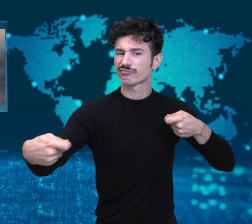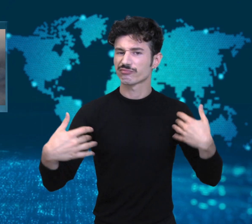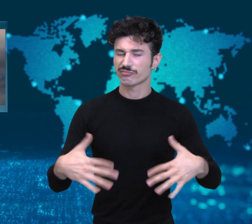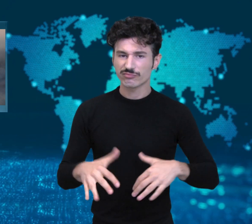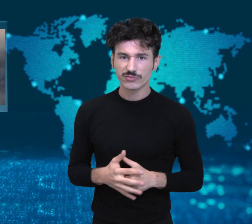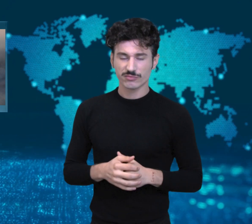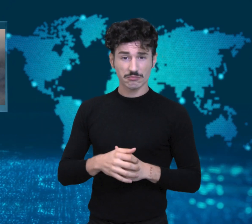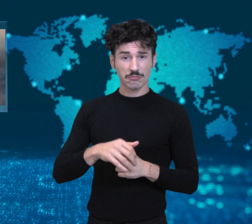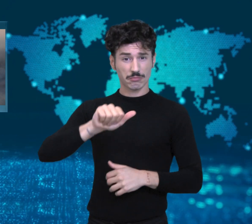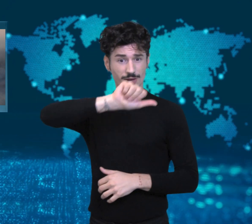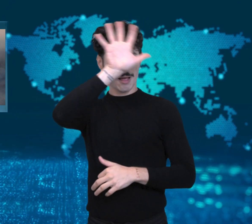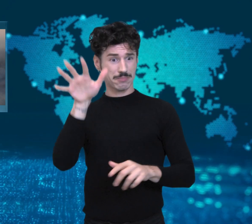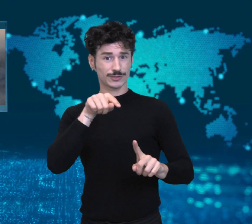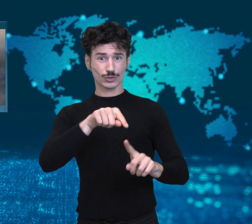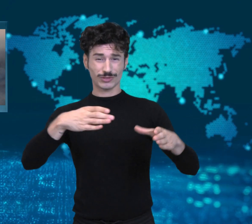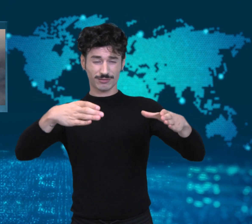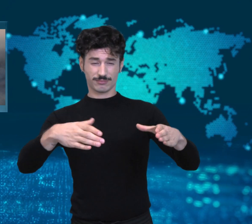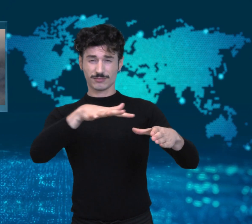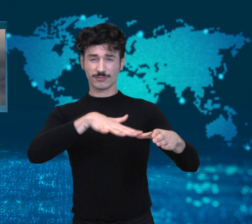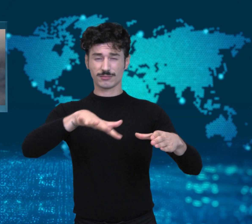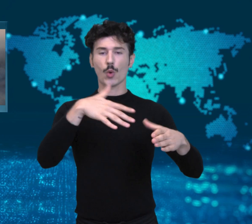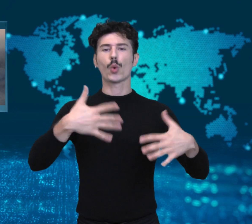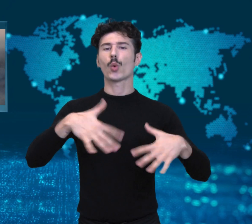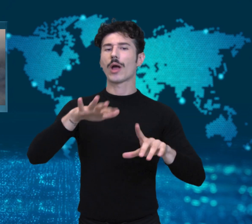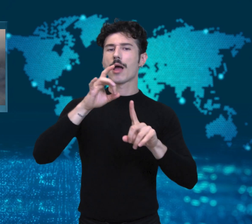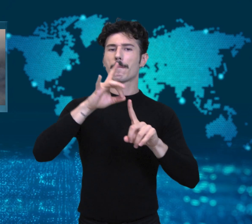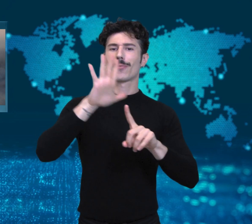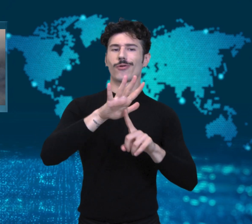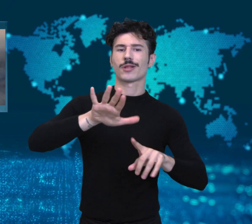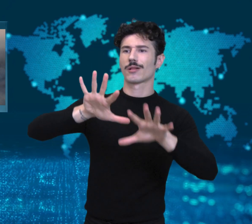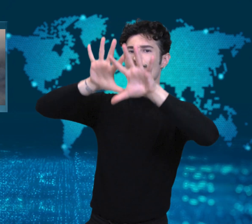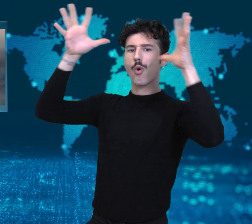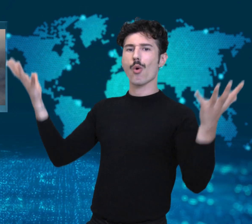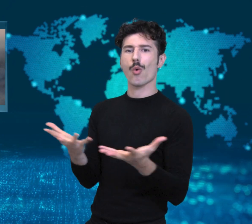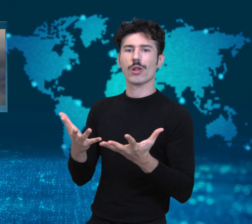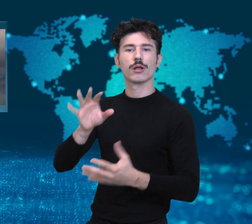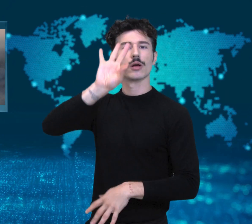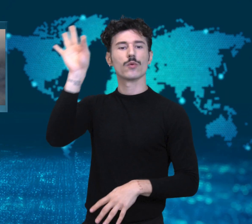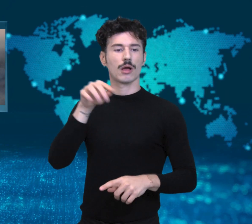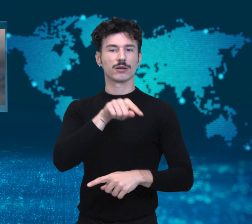The Amazon is important to the entire planet as it absorbs